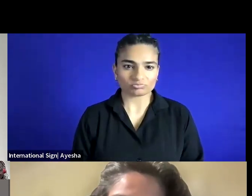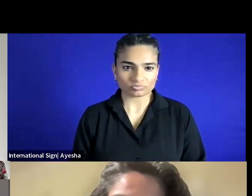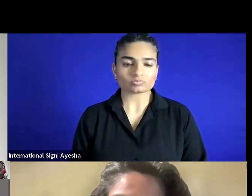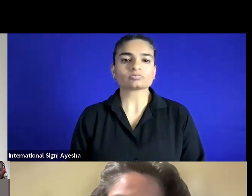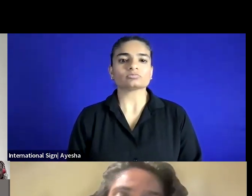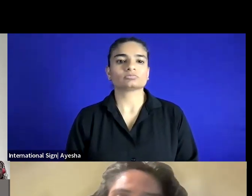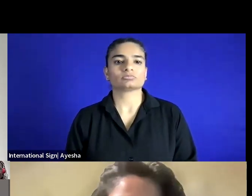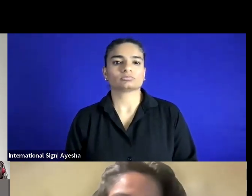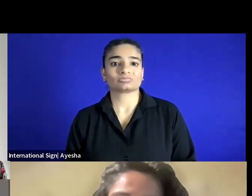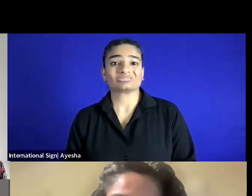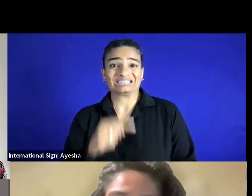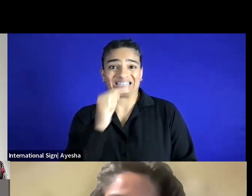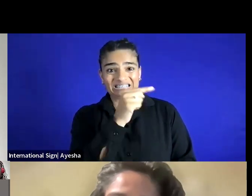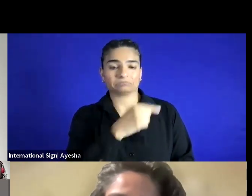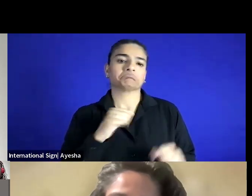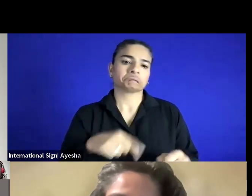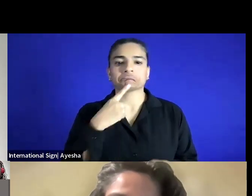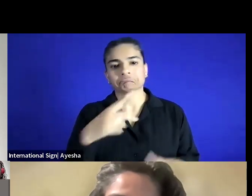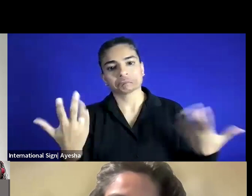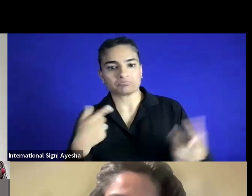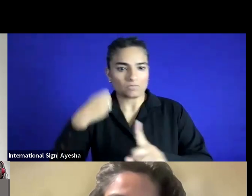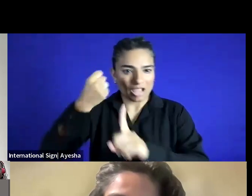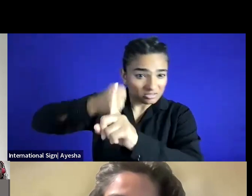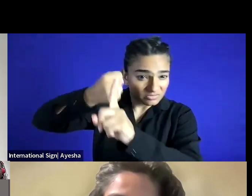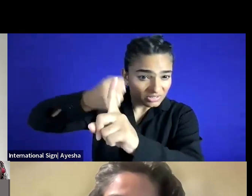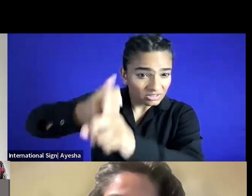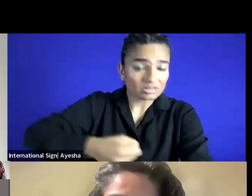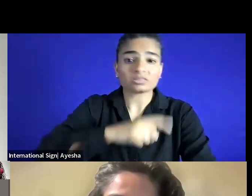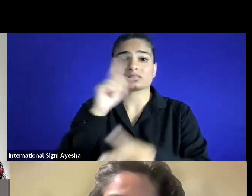It's not really it does not really tie me to something specific that it will easily